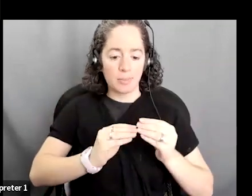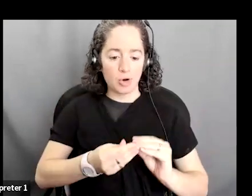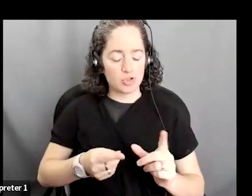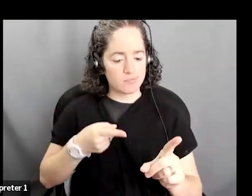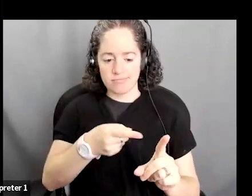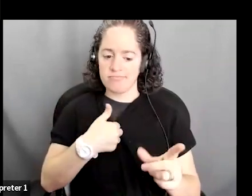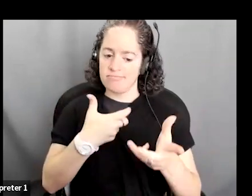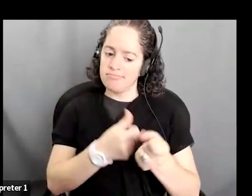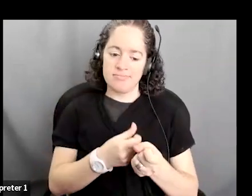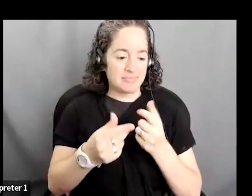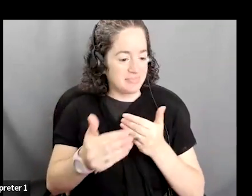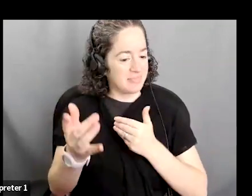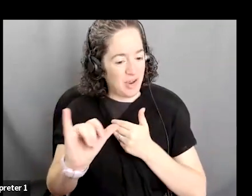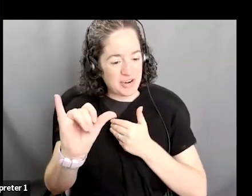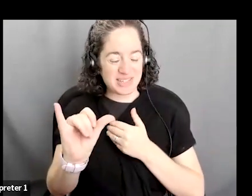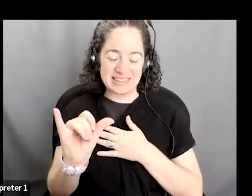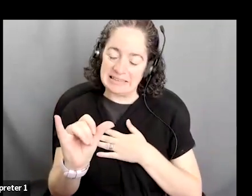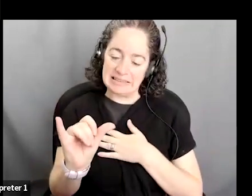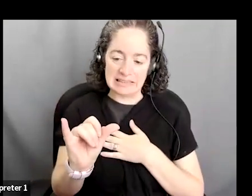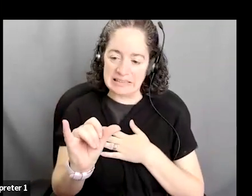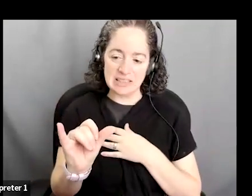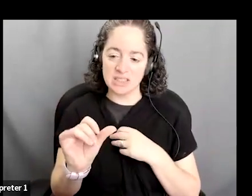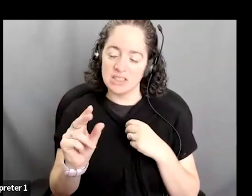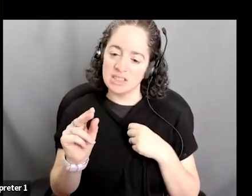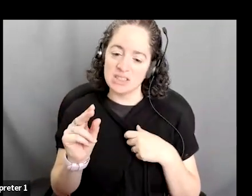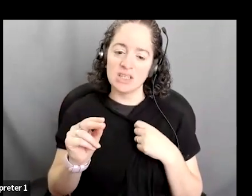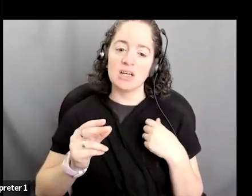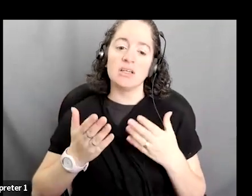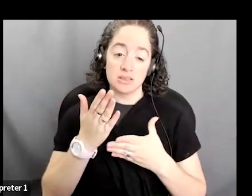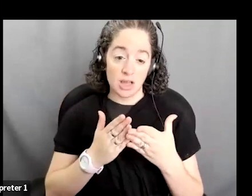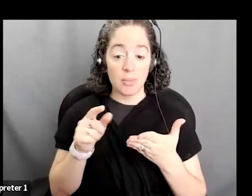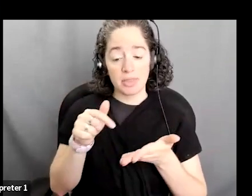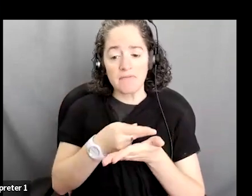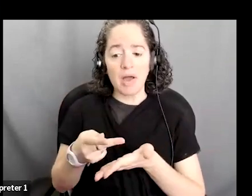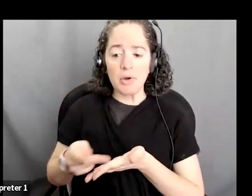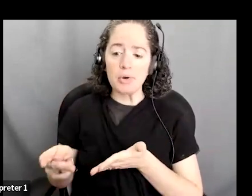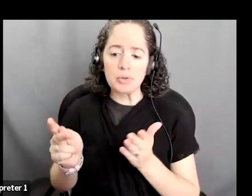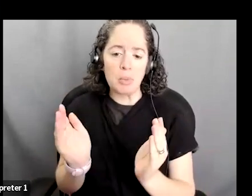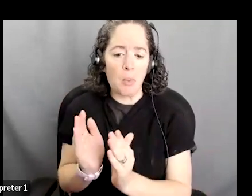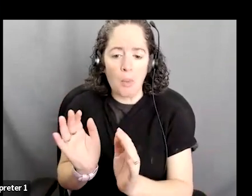because some of those failures only affect one or two fields.